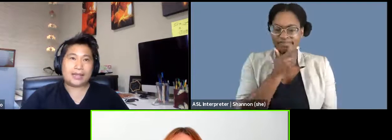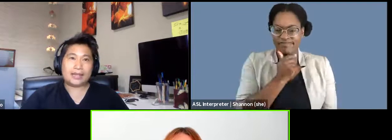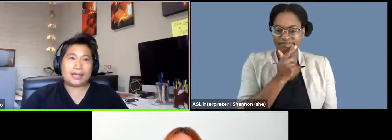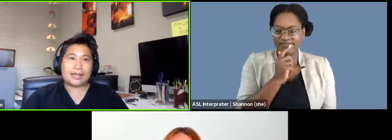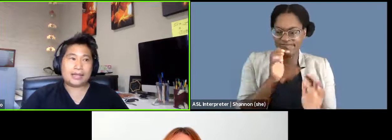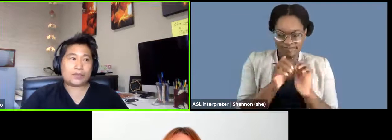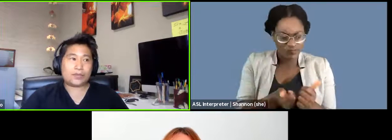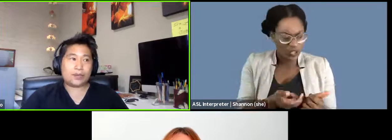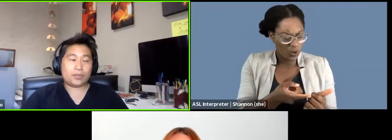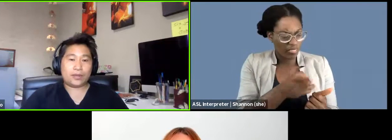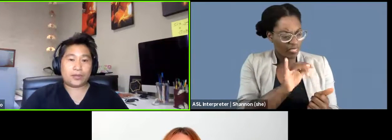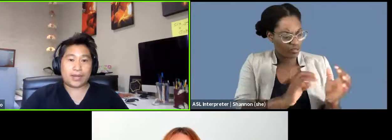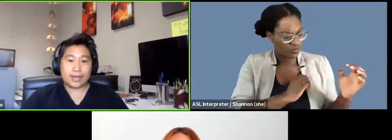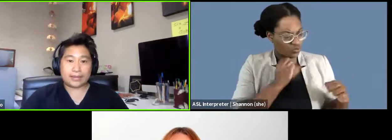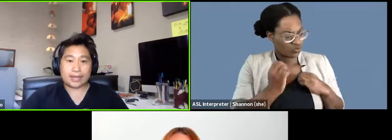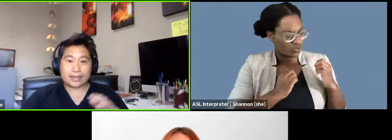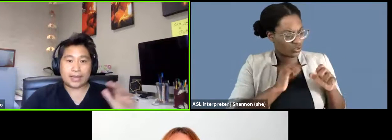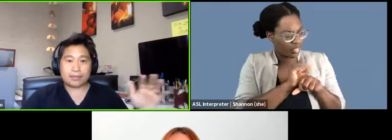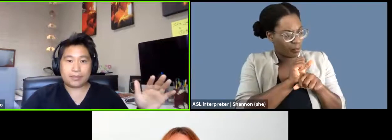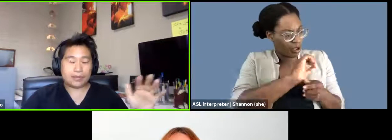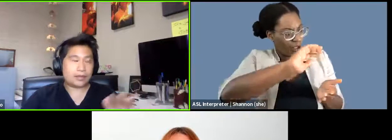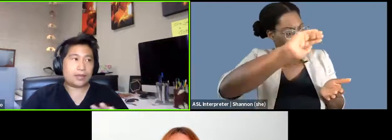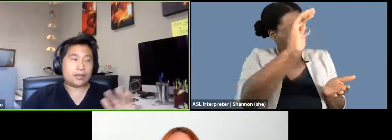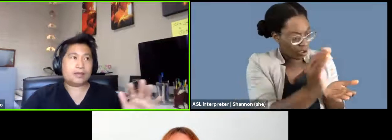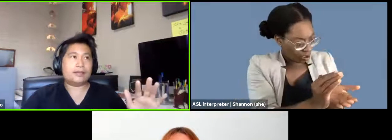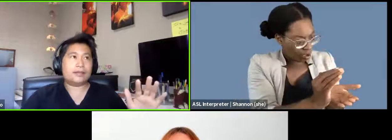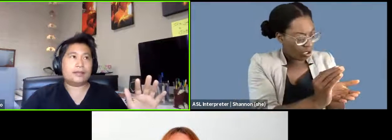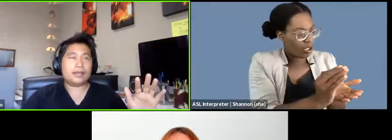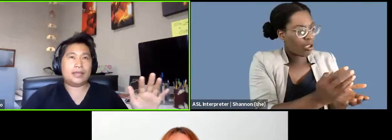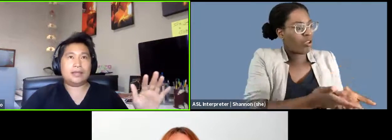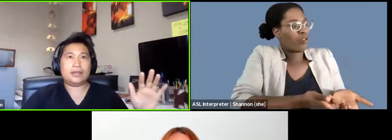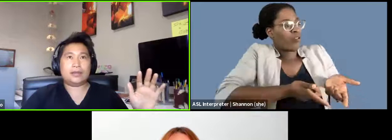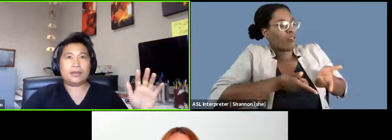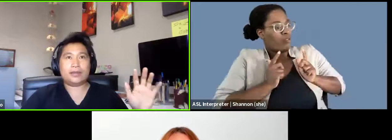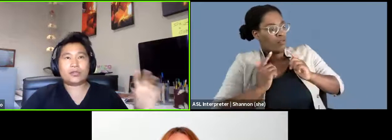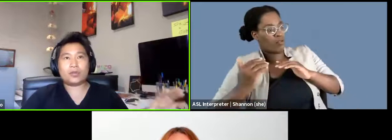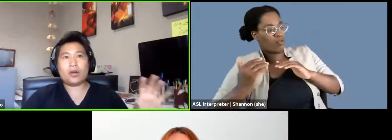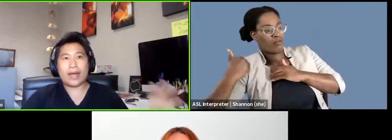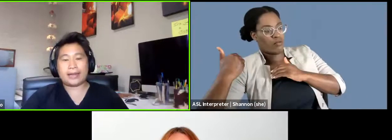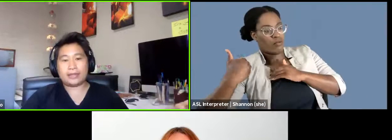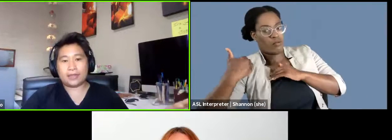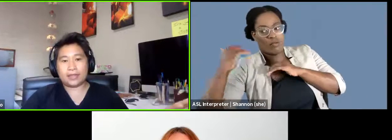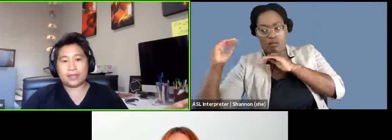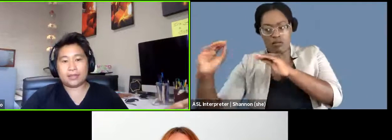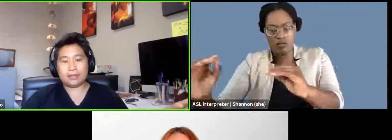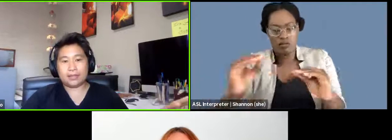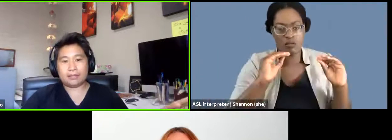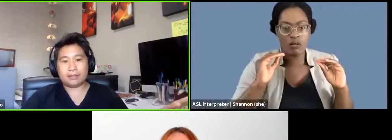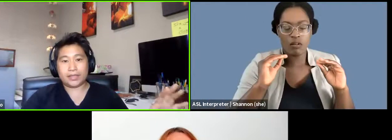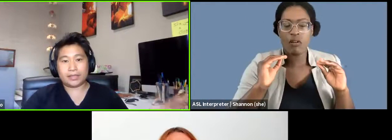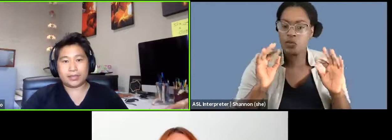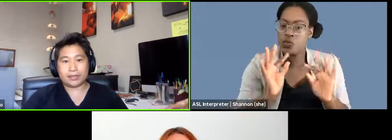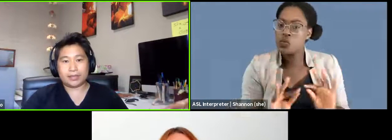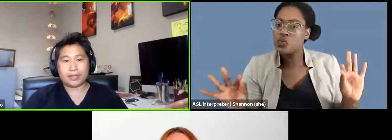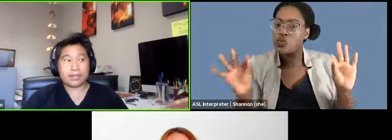TDo: That's what felt great at the time. There was proactiveness in leadership saying,